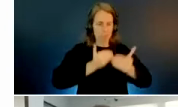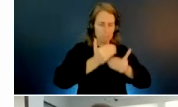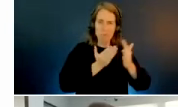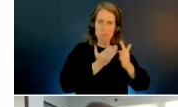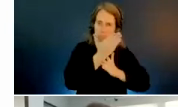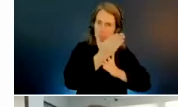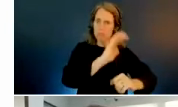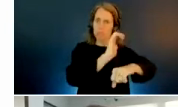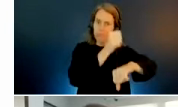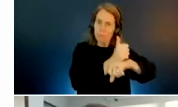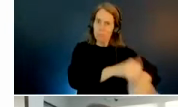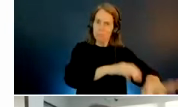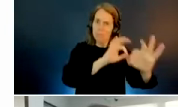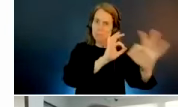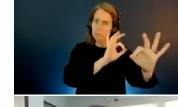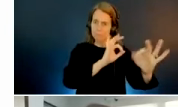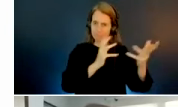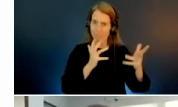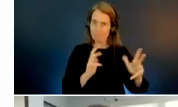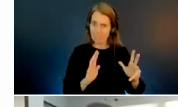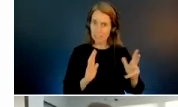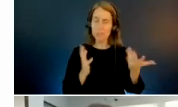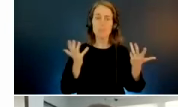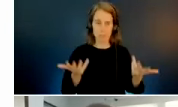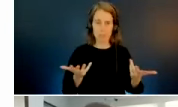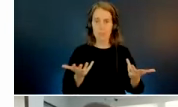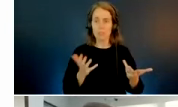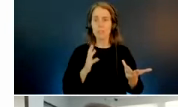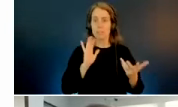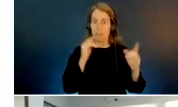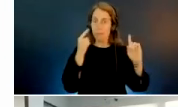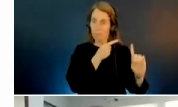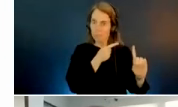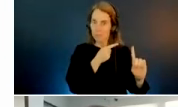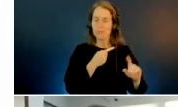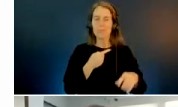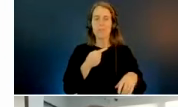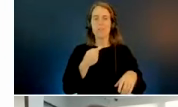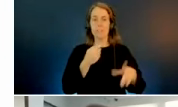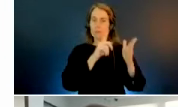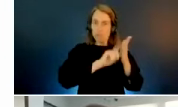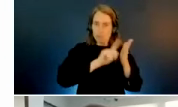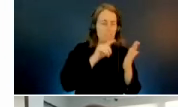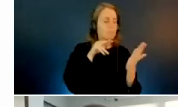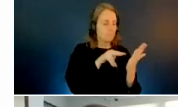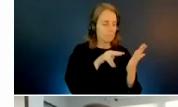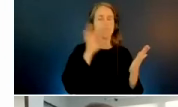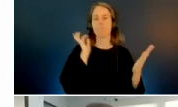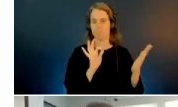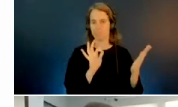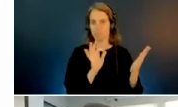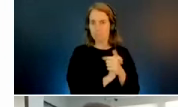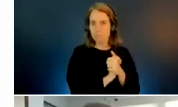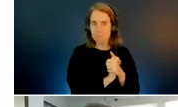um and that everything is cool you're registered you got no problems also um South Carolina law